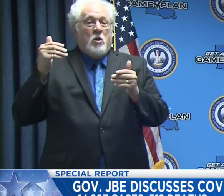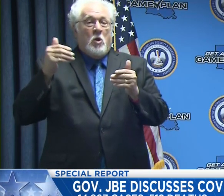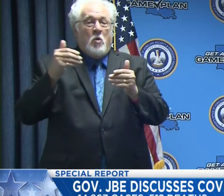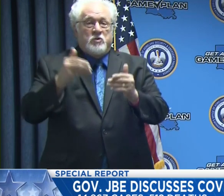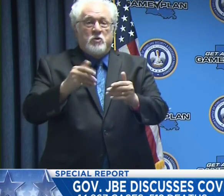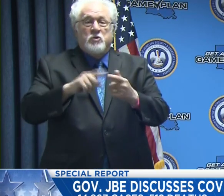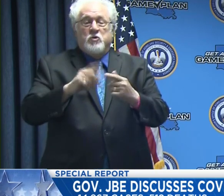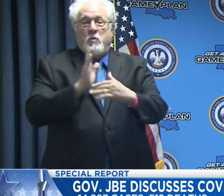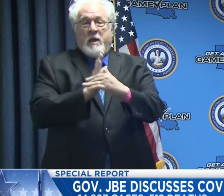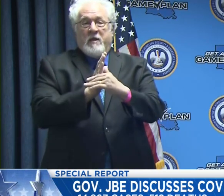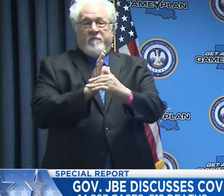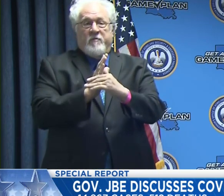STATES.